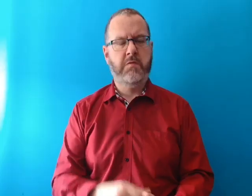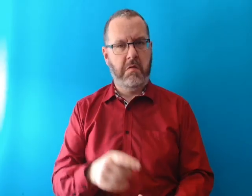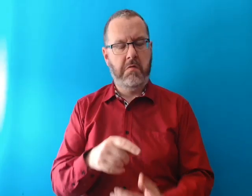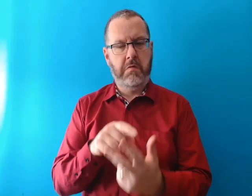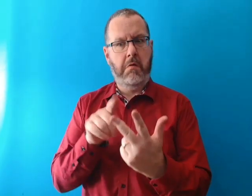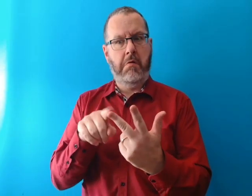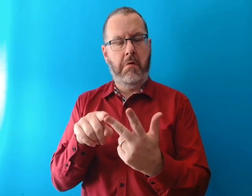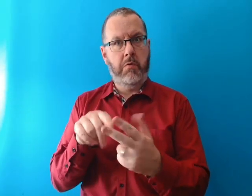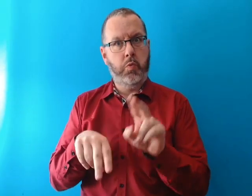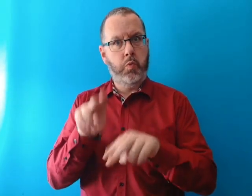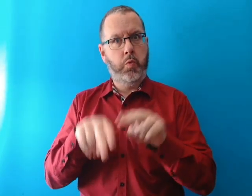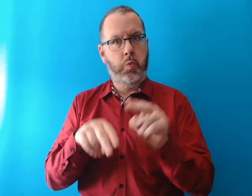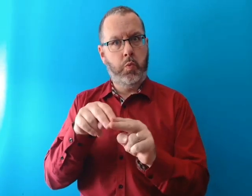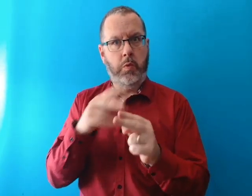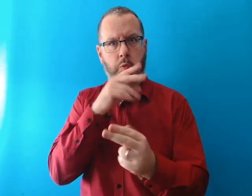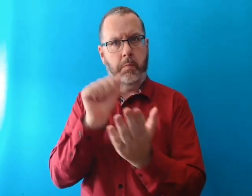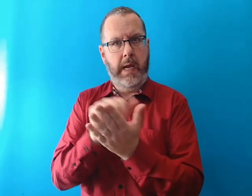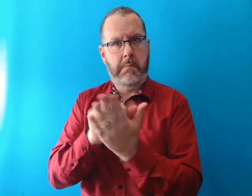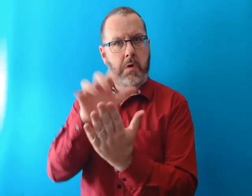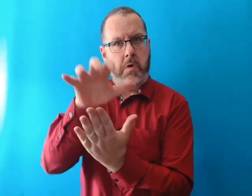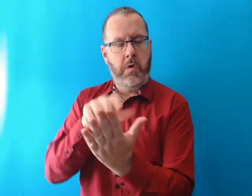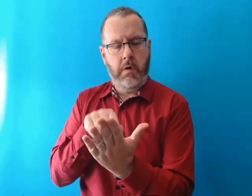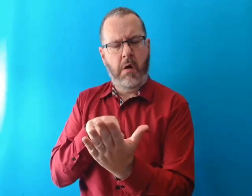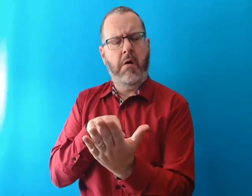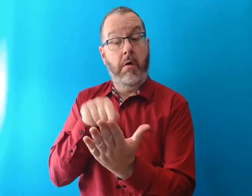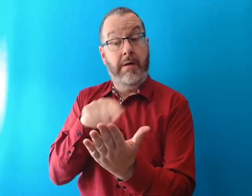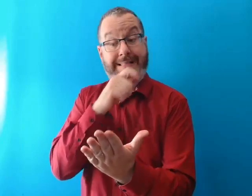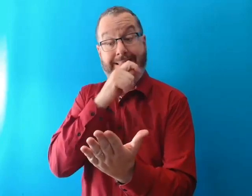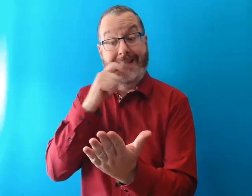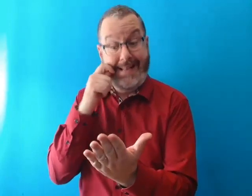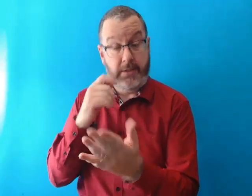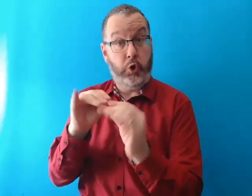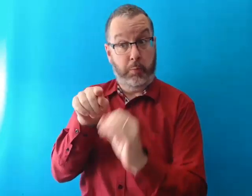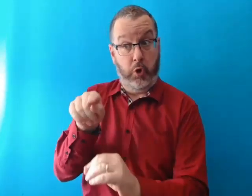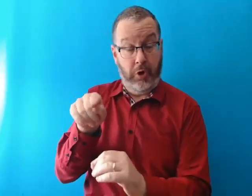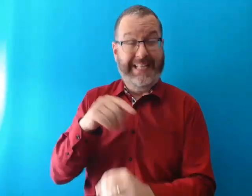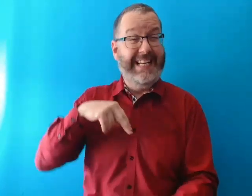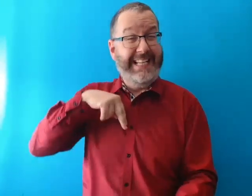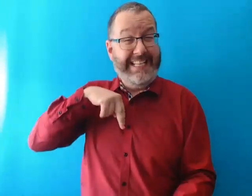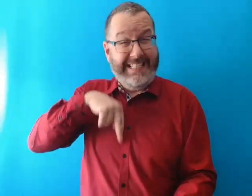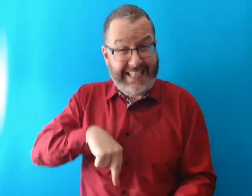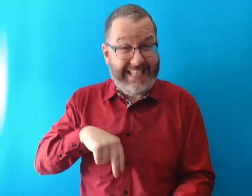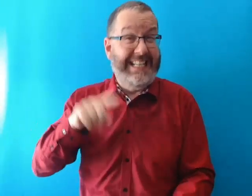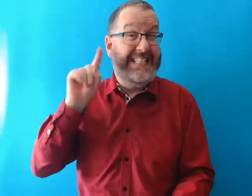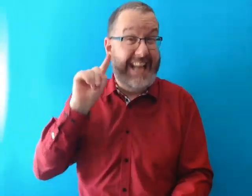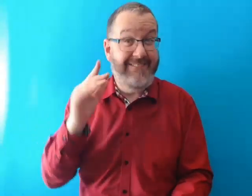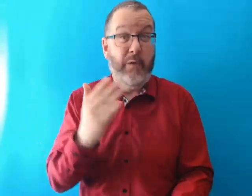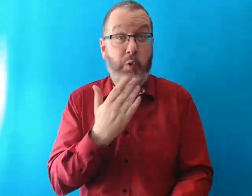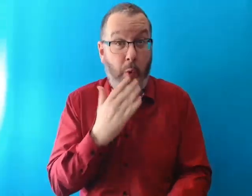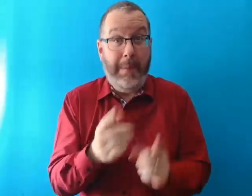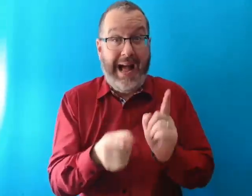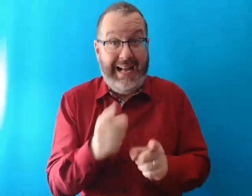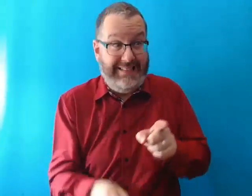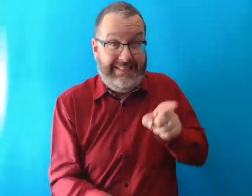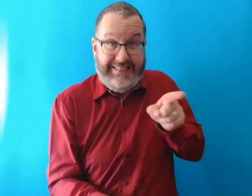The article describes the interpreter as “nearly as deaf and dumb as himself"